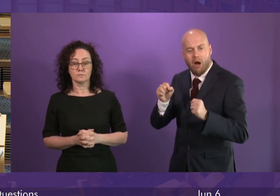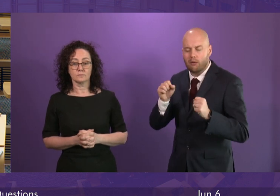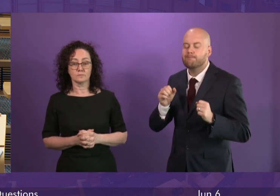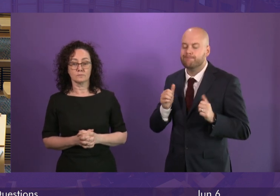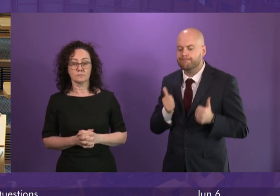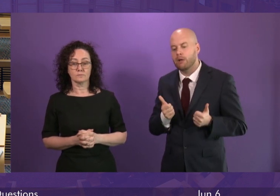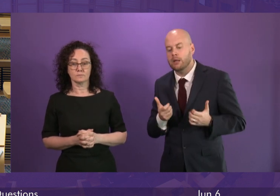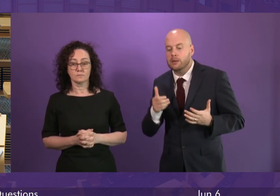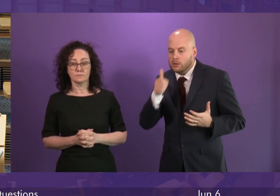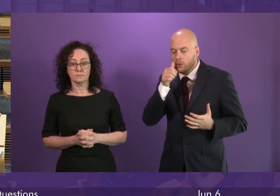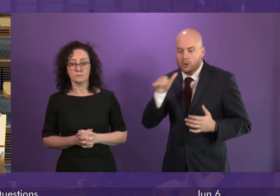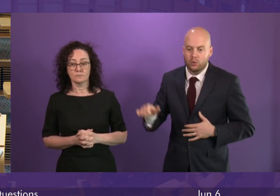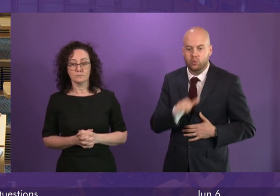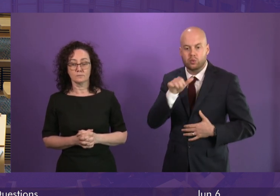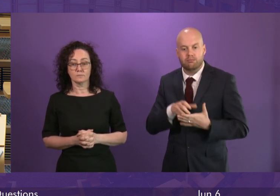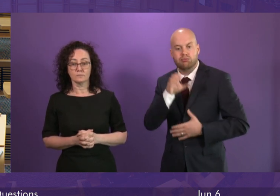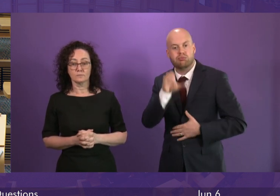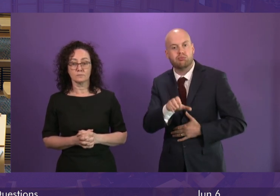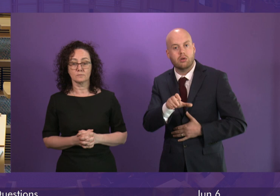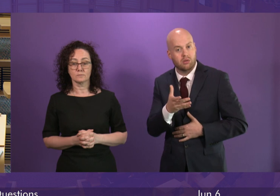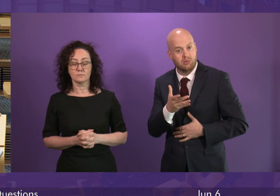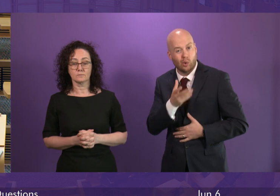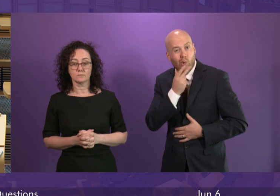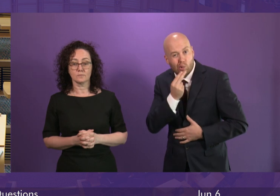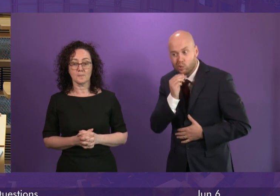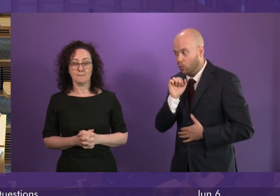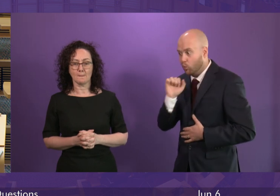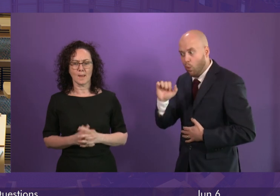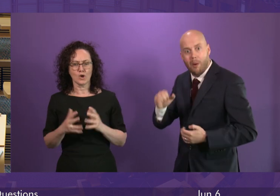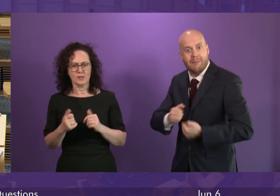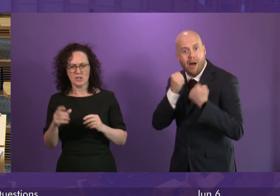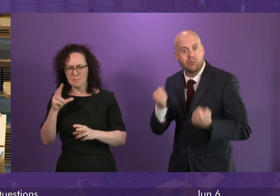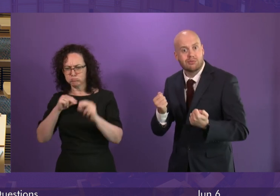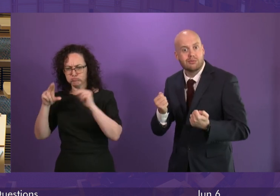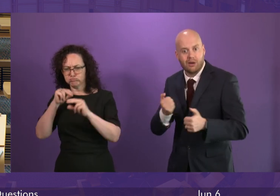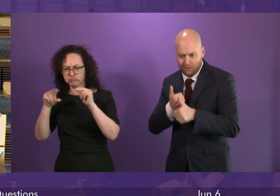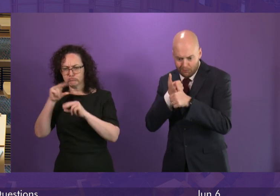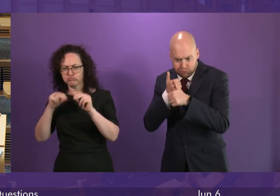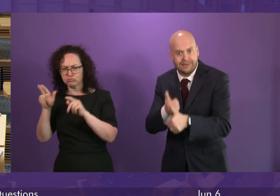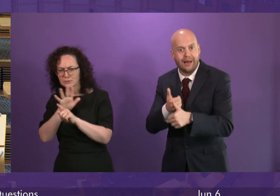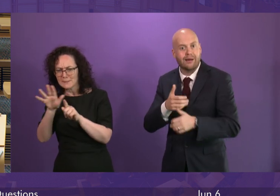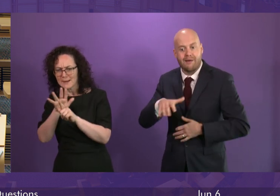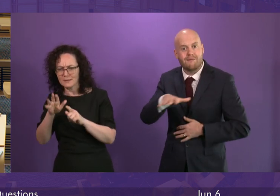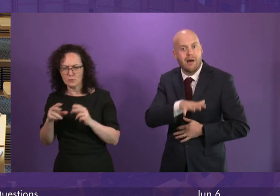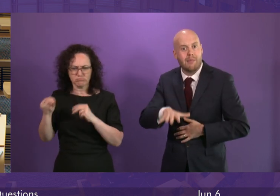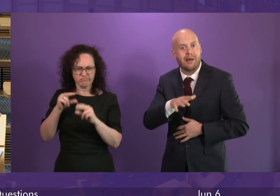When will it finally use its powers to protect families in Scotland from the two-child cap?